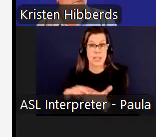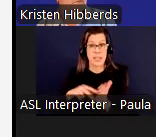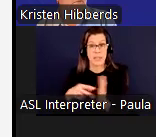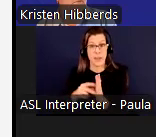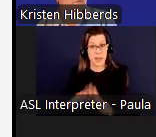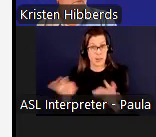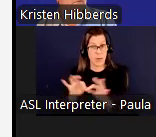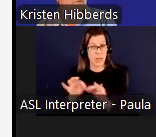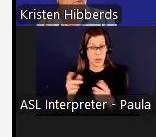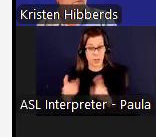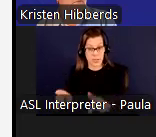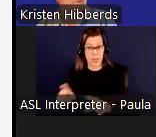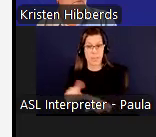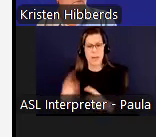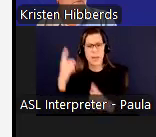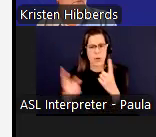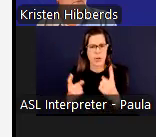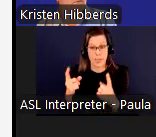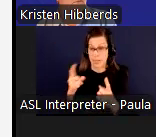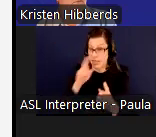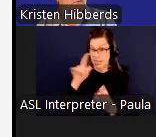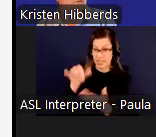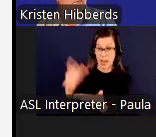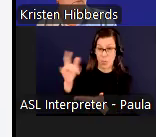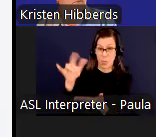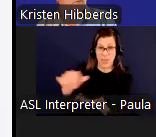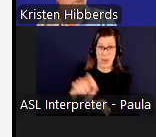But I just was wondering if that's why this was changed or why there was that change.